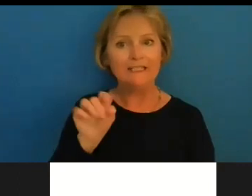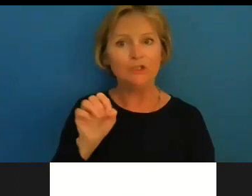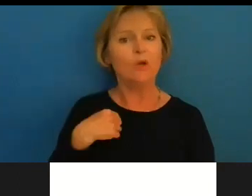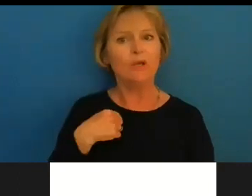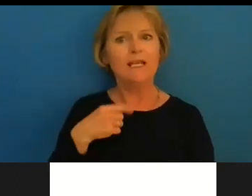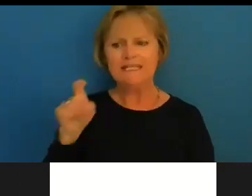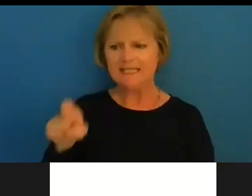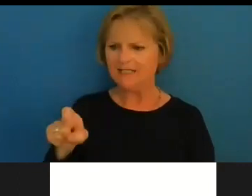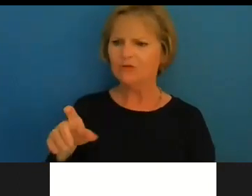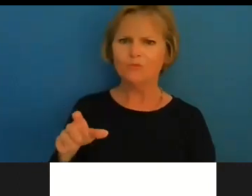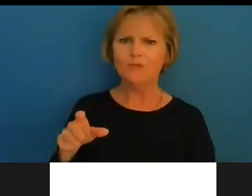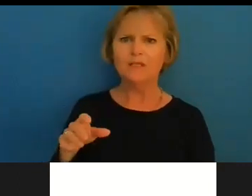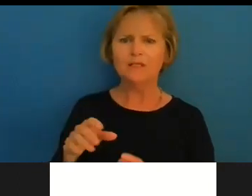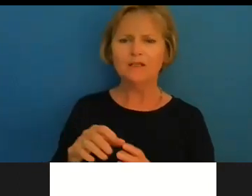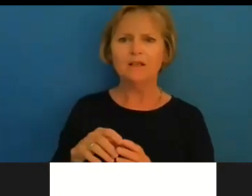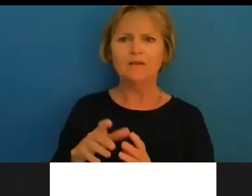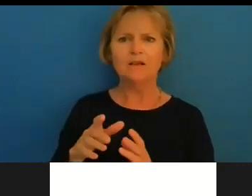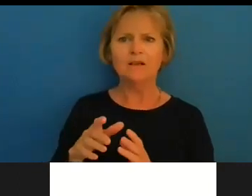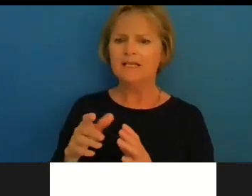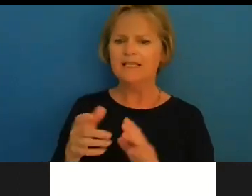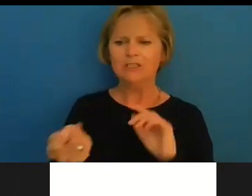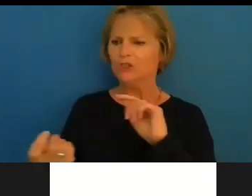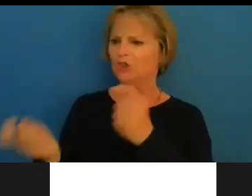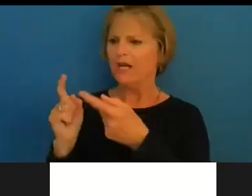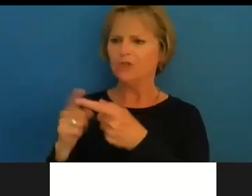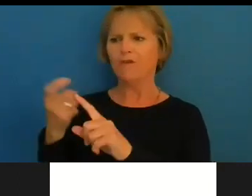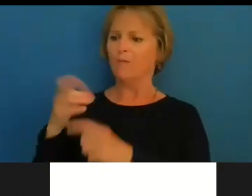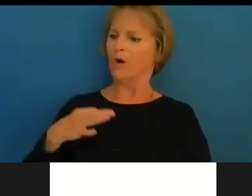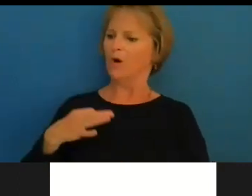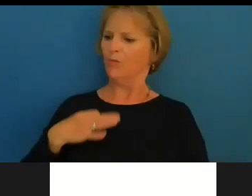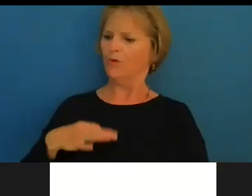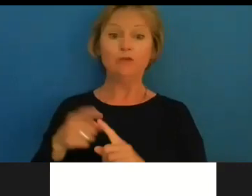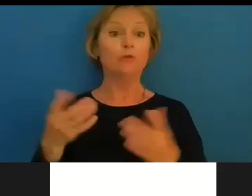needs to be transformed from a privilege to a right.